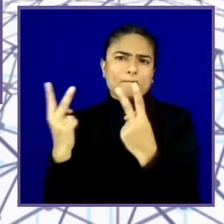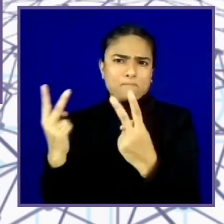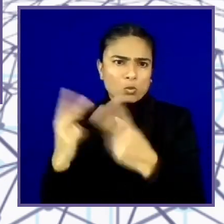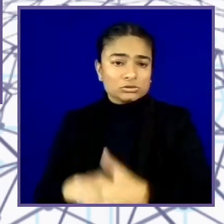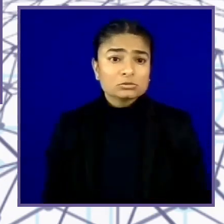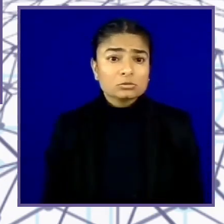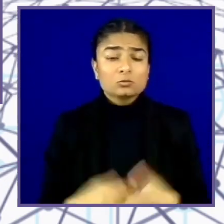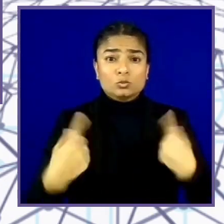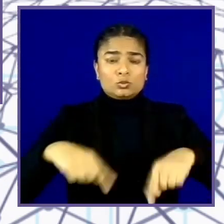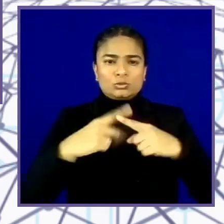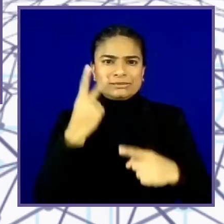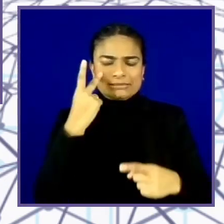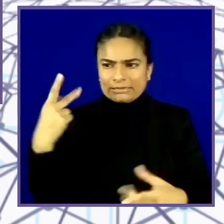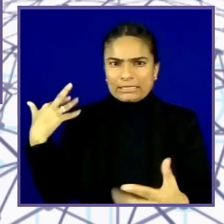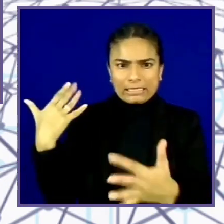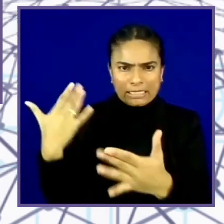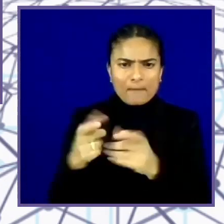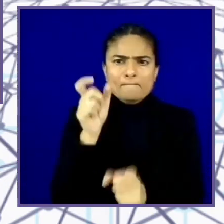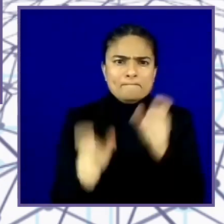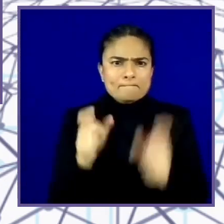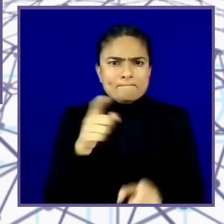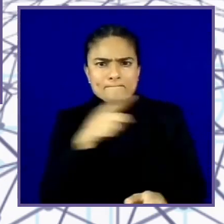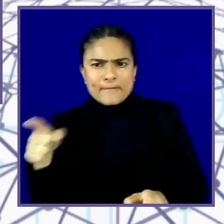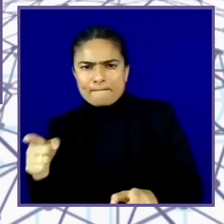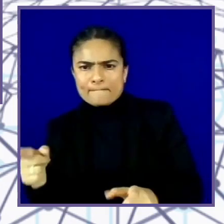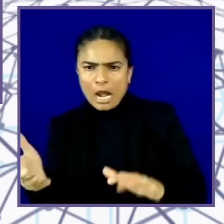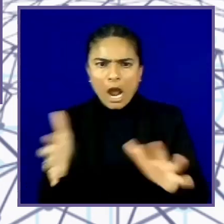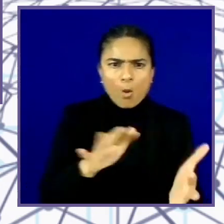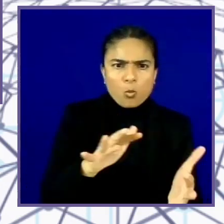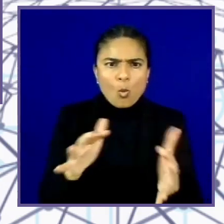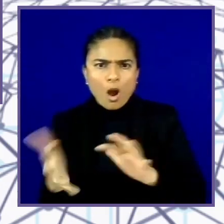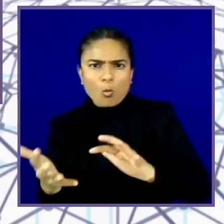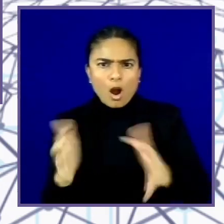both the World Bank and IFC have made ten unique, disability inclusive,